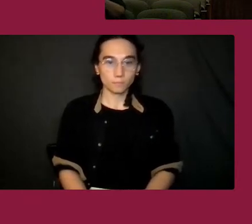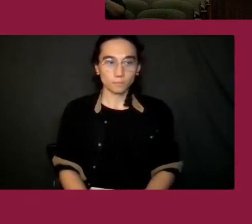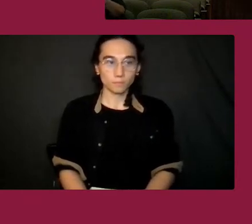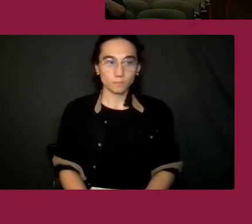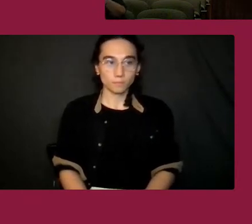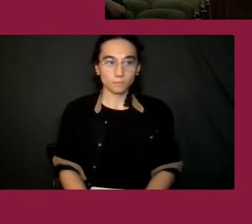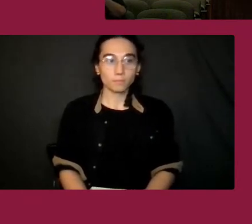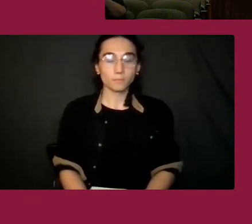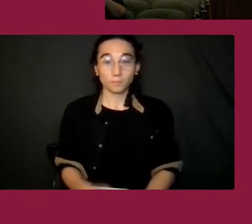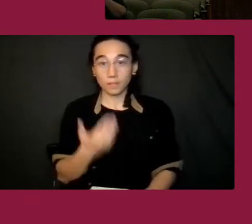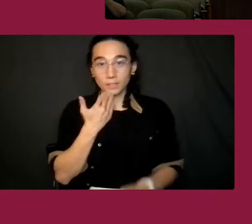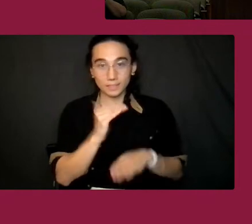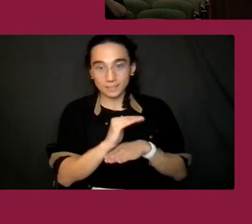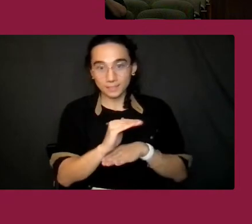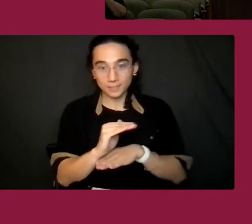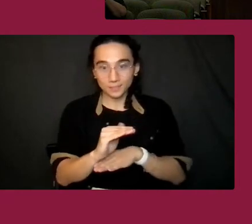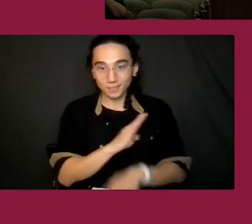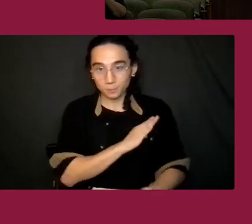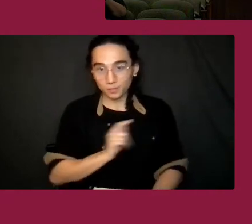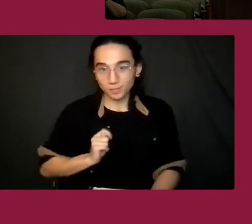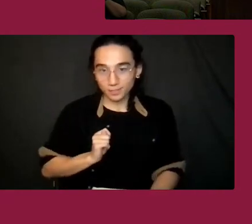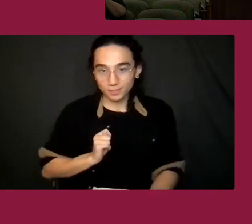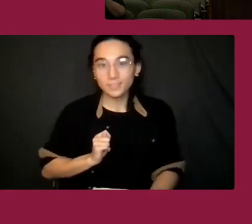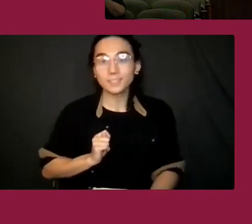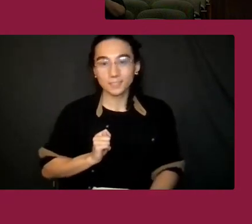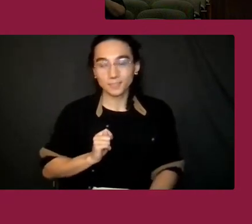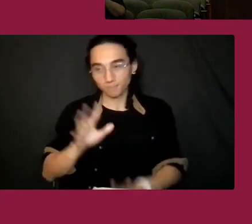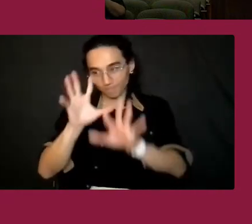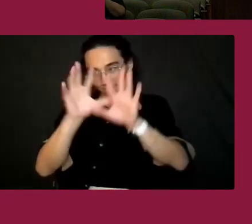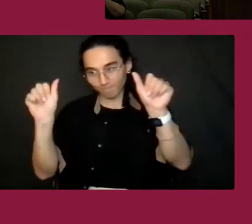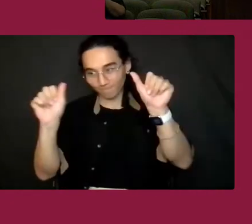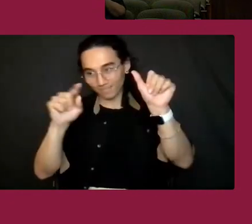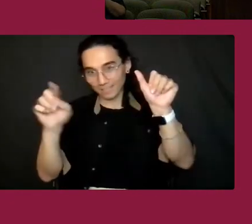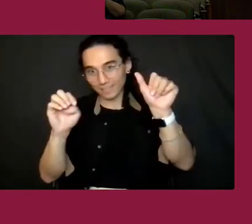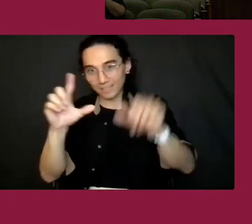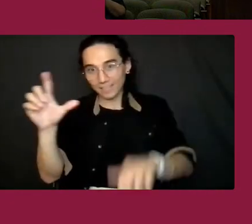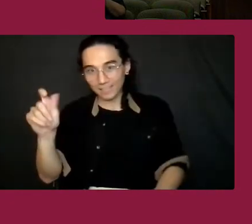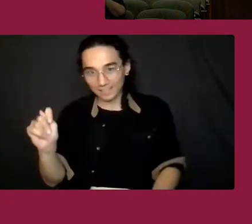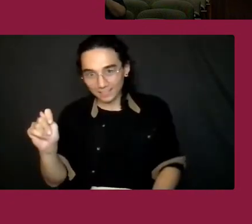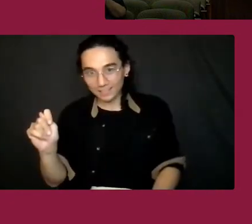Good evening, Board, President Zellet, Bridget, and Ms. Patty.